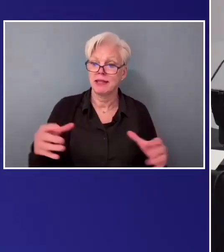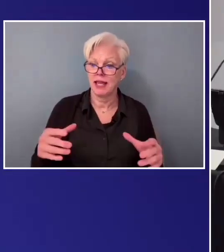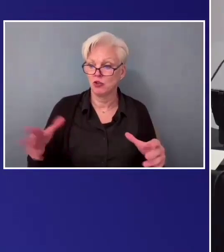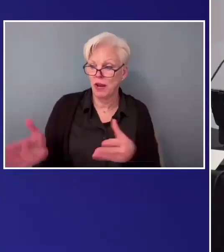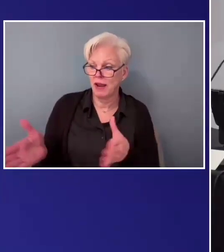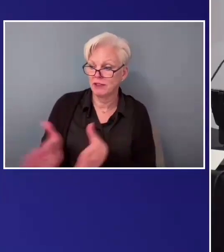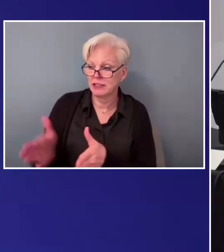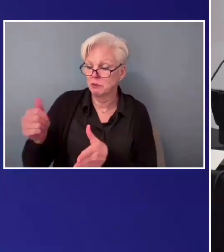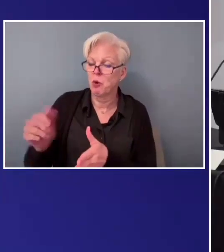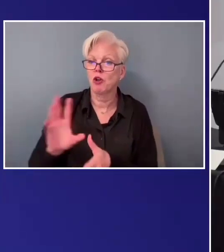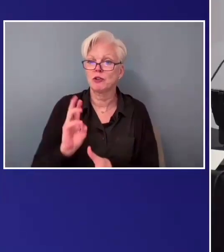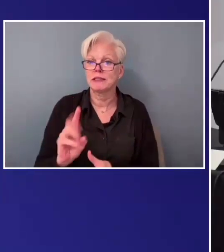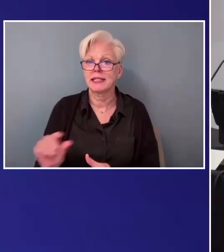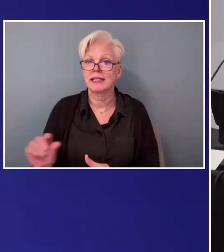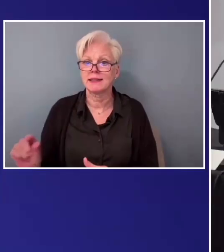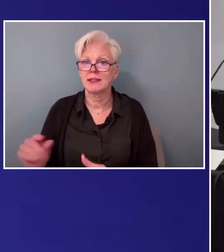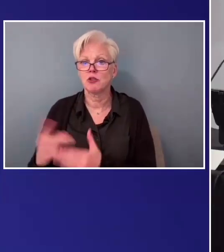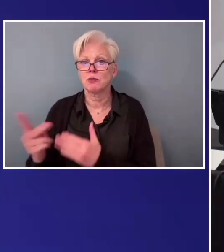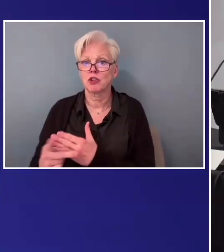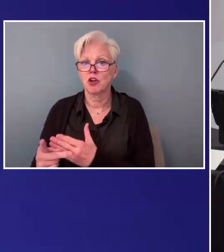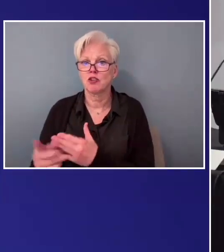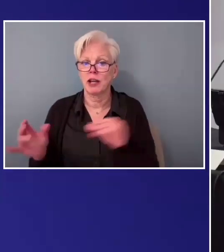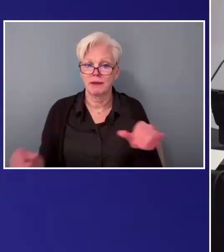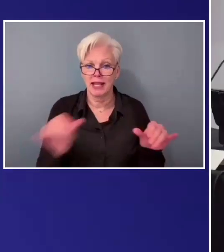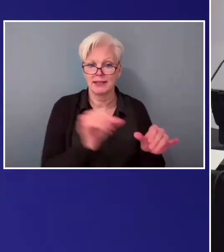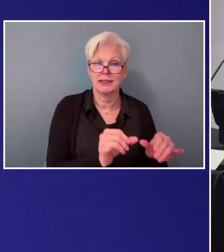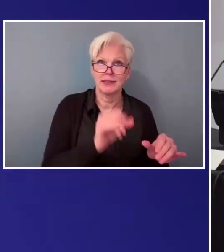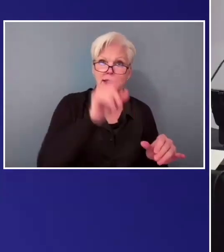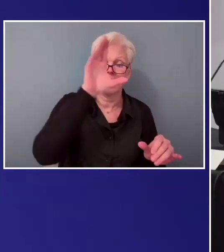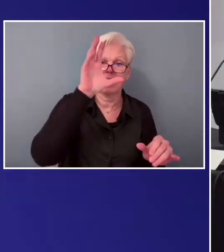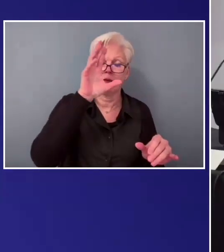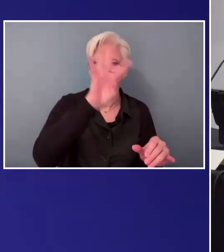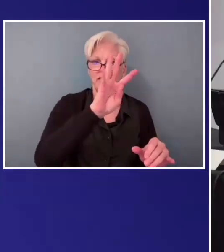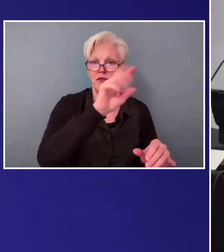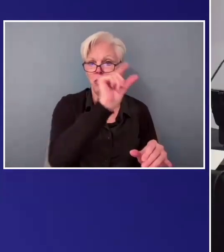six-digit program sharing the same four-digit CIP code, does the aggregated,